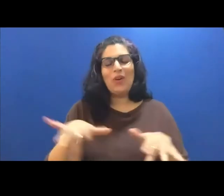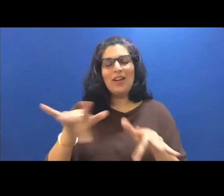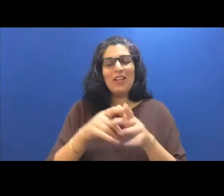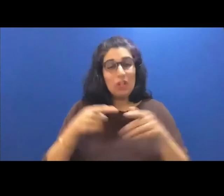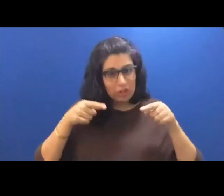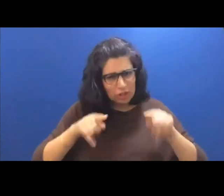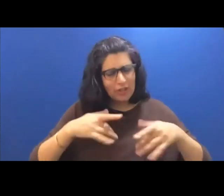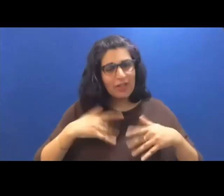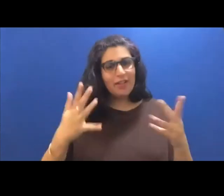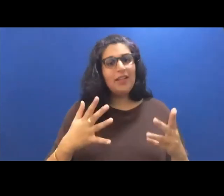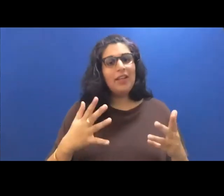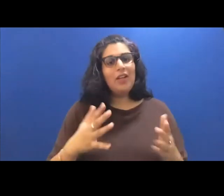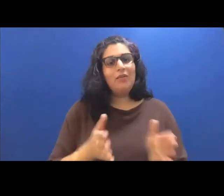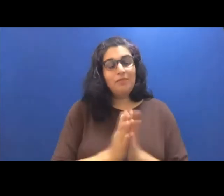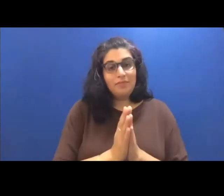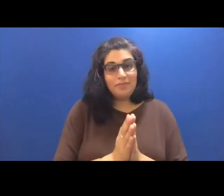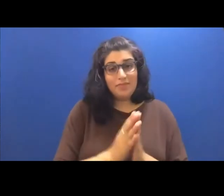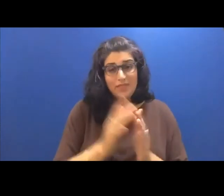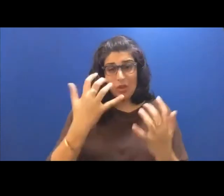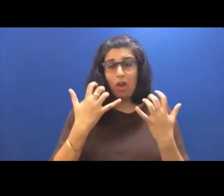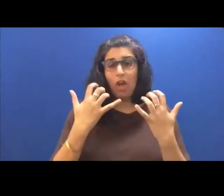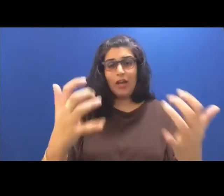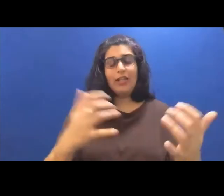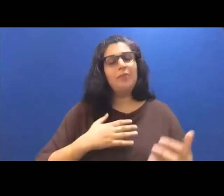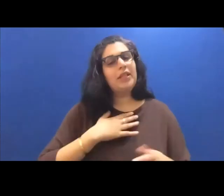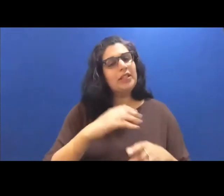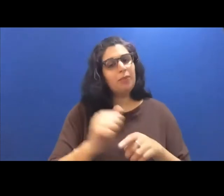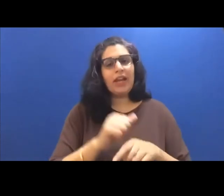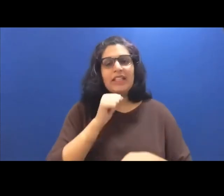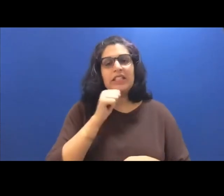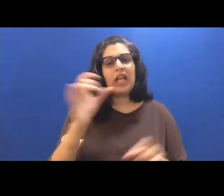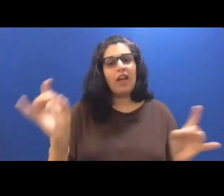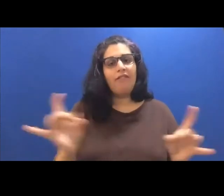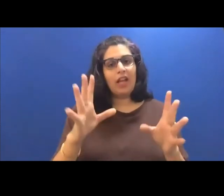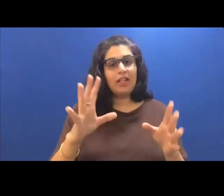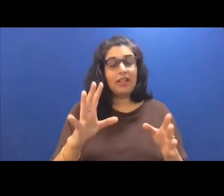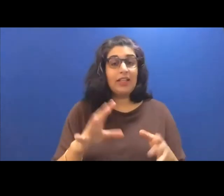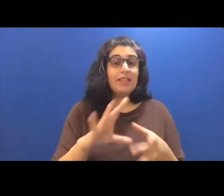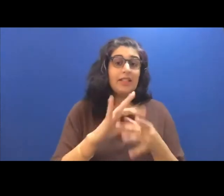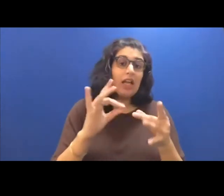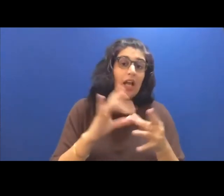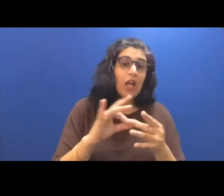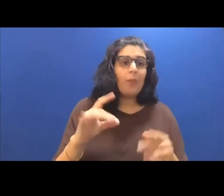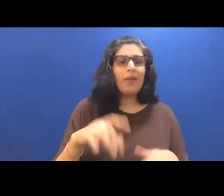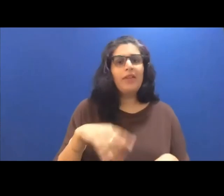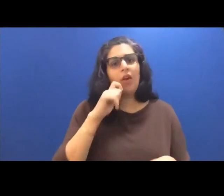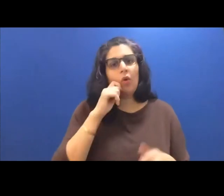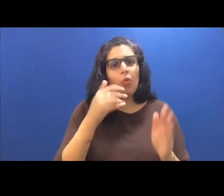members practice nonviolence in the chat comments that are racist transphobic, homophobic, ableist